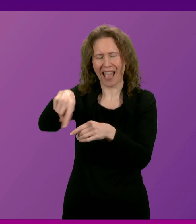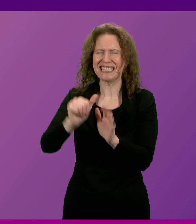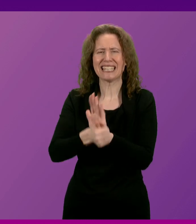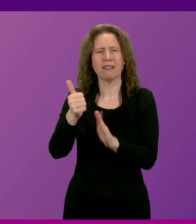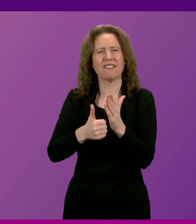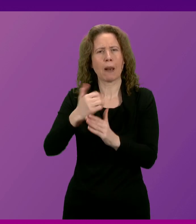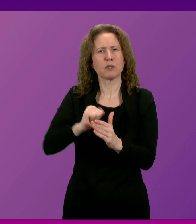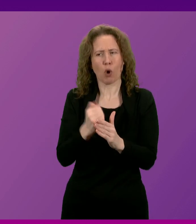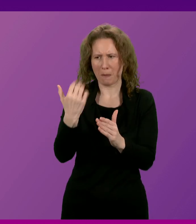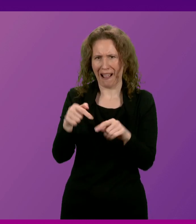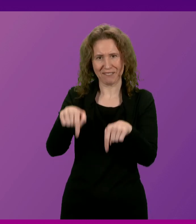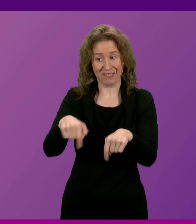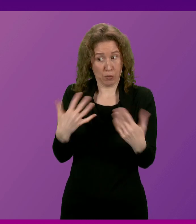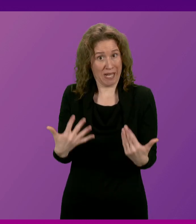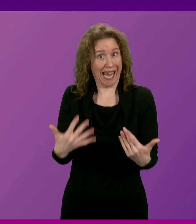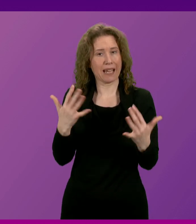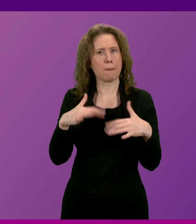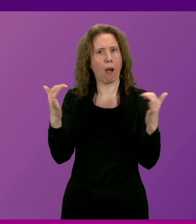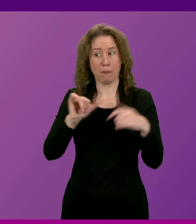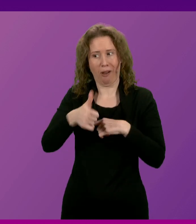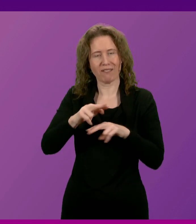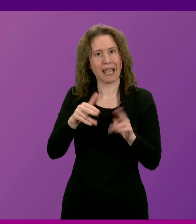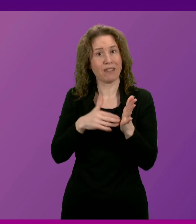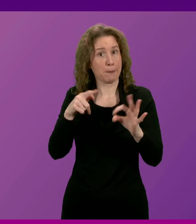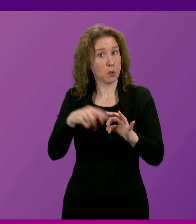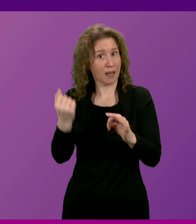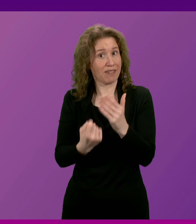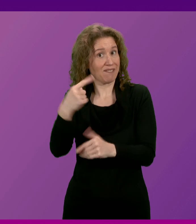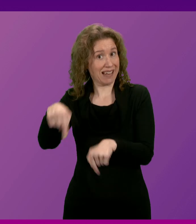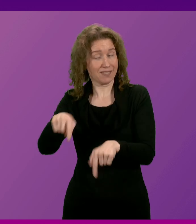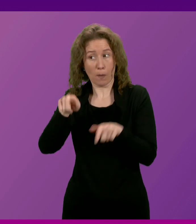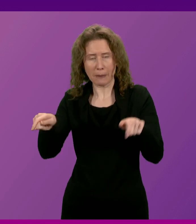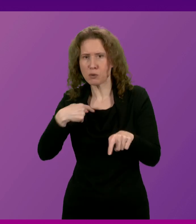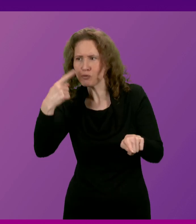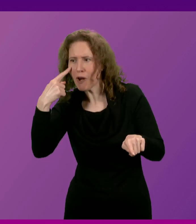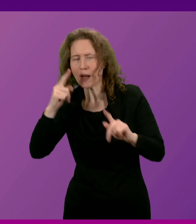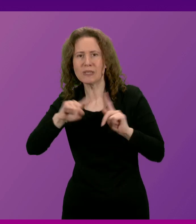reception taking place in Parliament today after First Minister’s questions. Will the First Minister therefore join me in welcoming the commitment not only